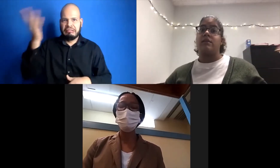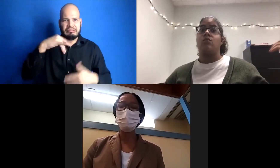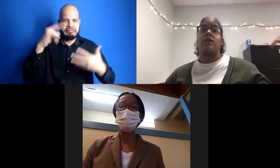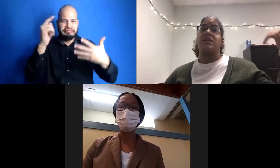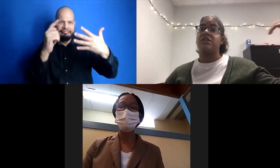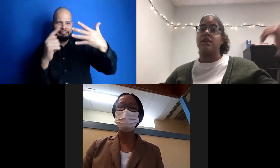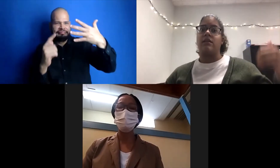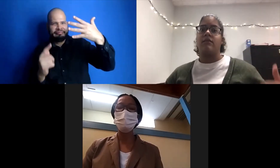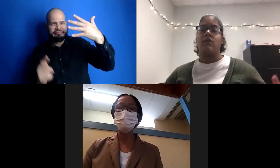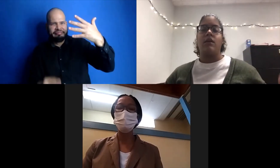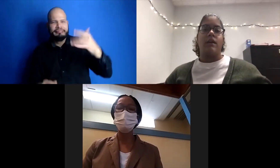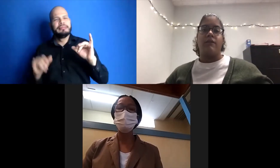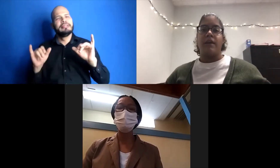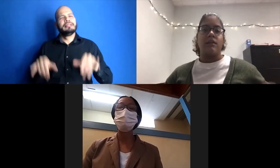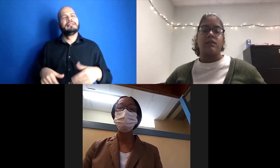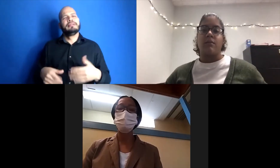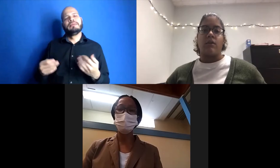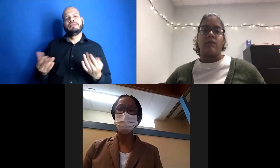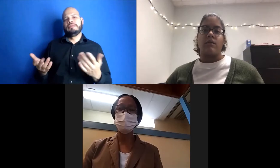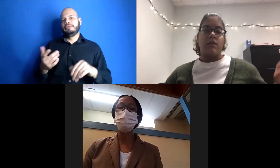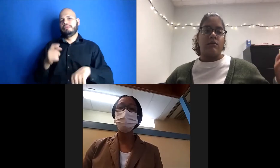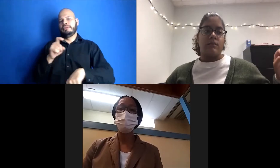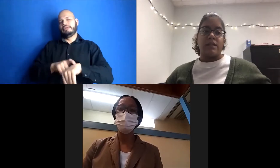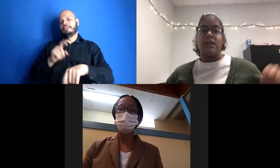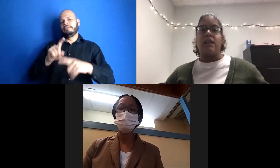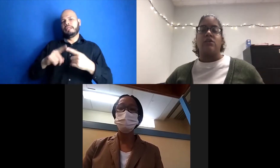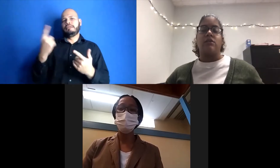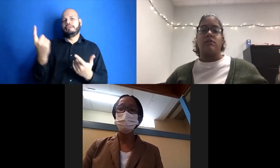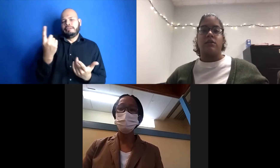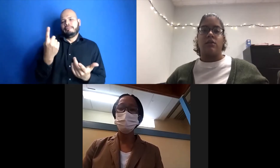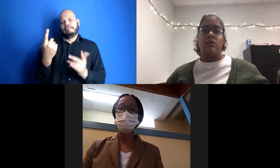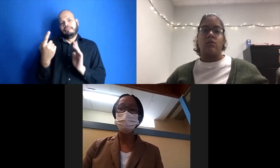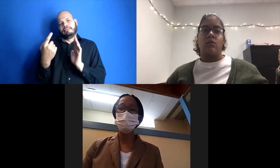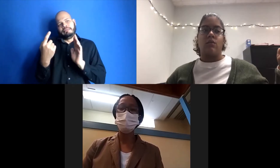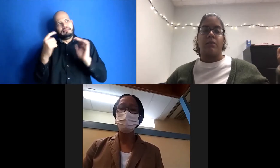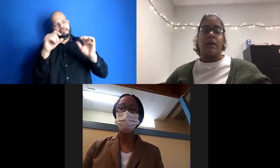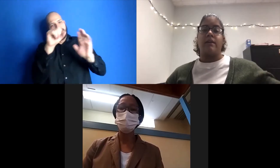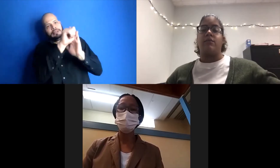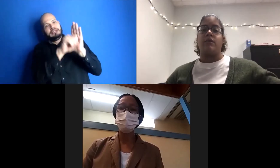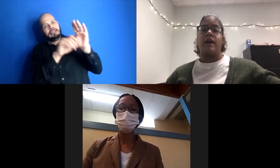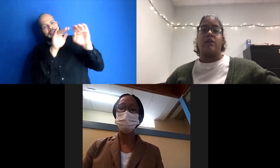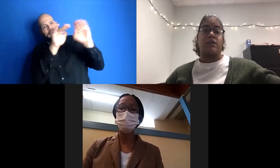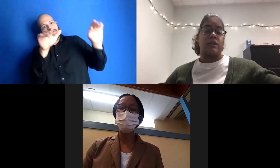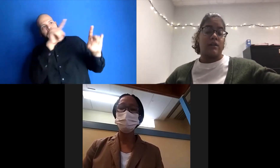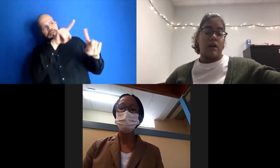working at state level if they can support that teenager you know apply for that cause college